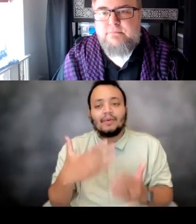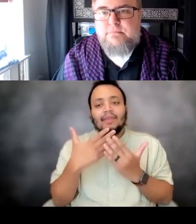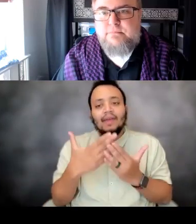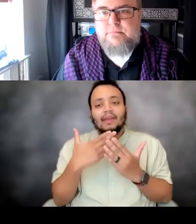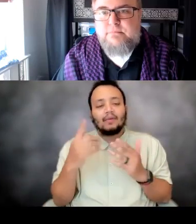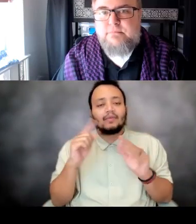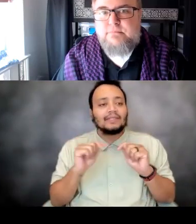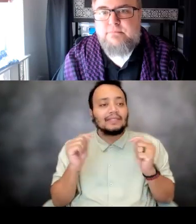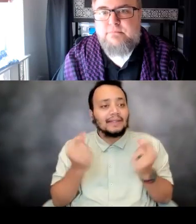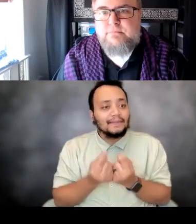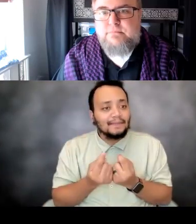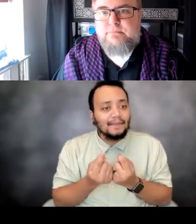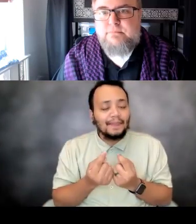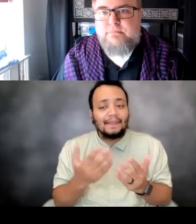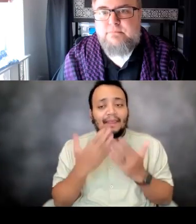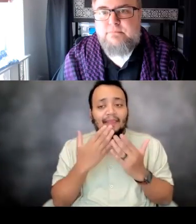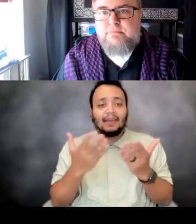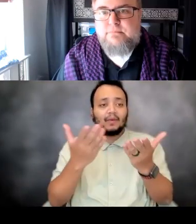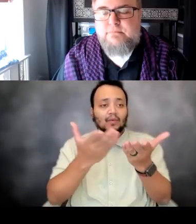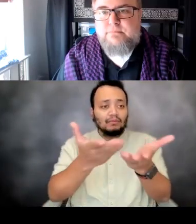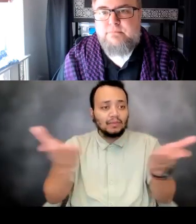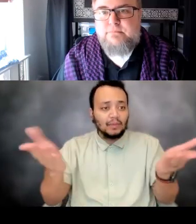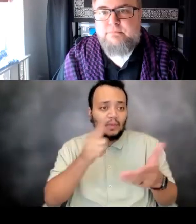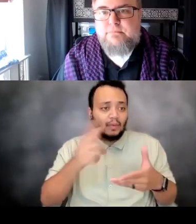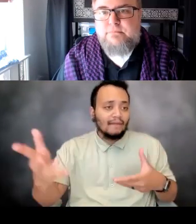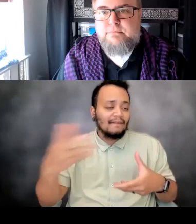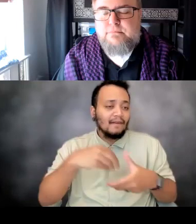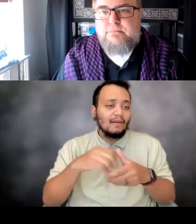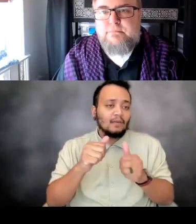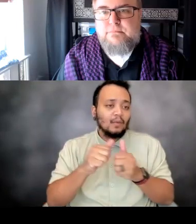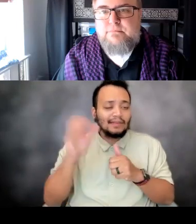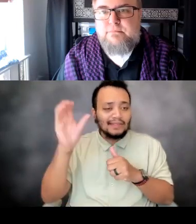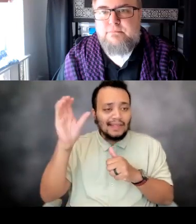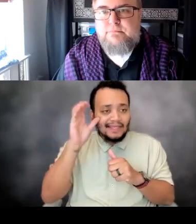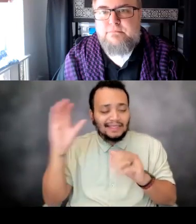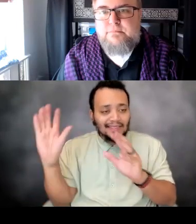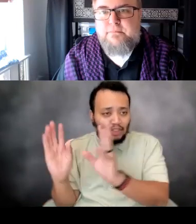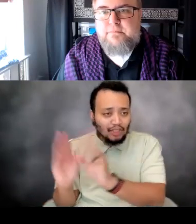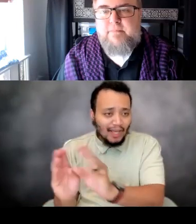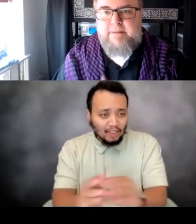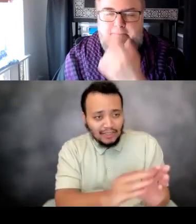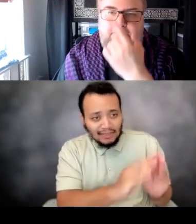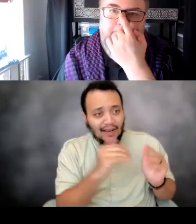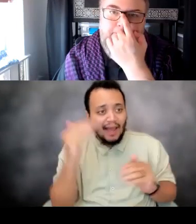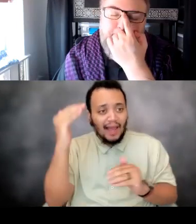thank you to all of you that have participated in these listening sessions. I know that Emil and michael and their team have been